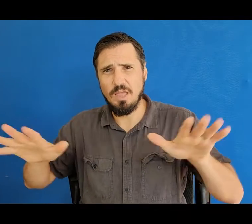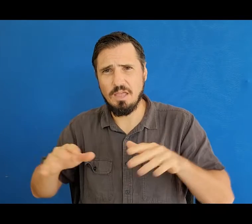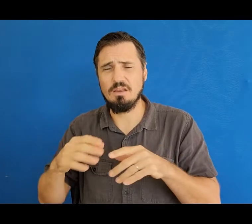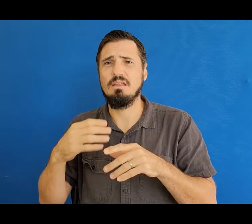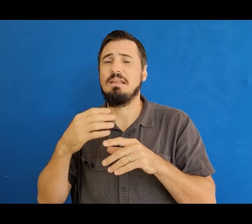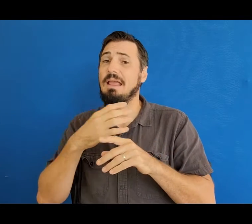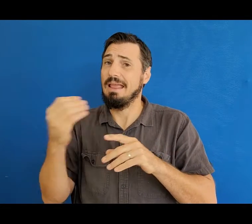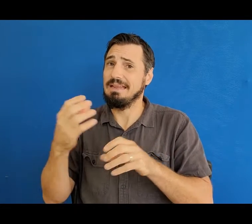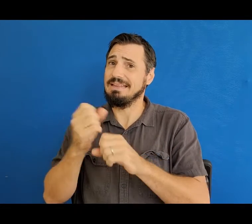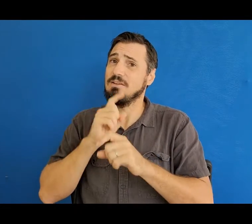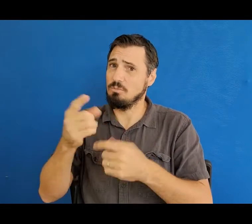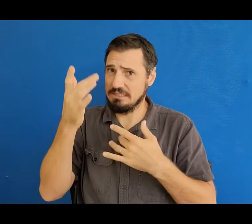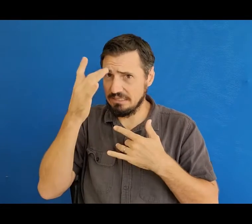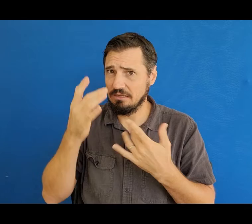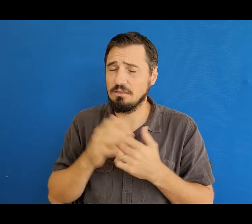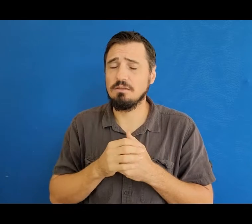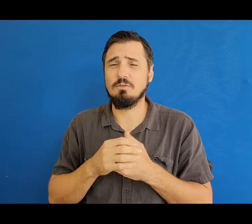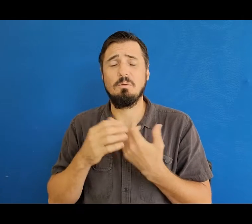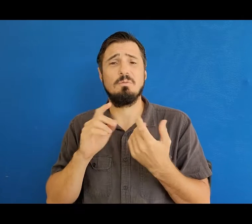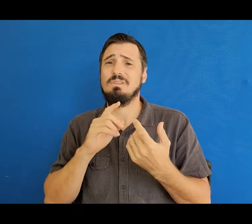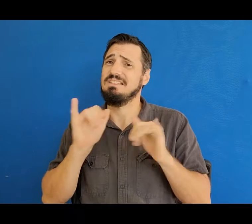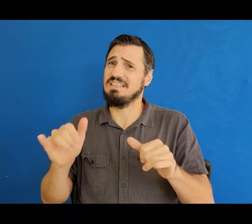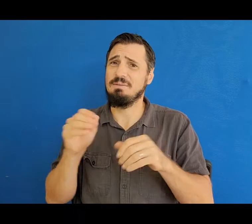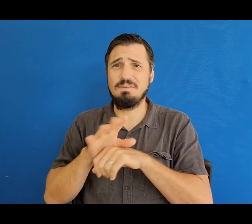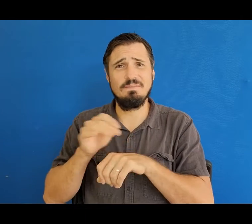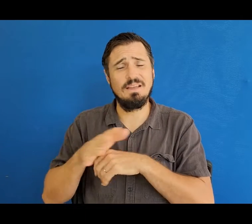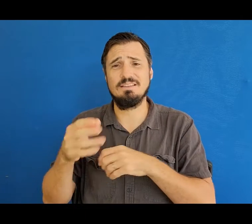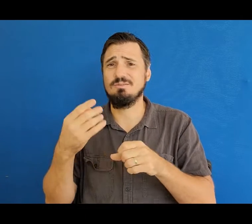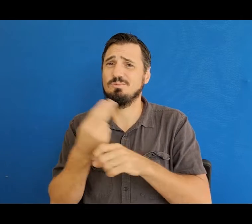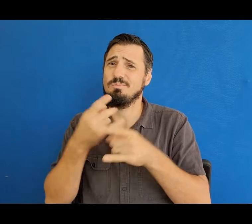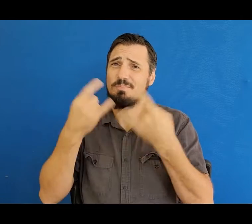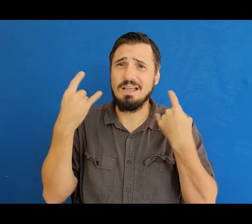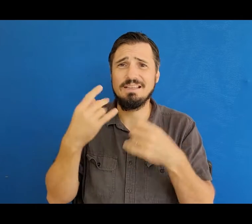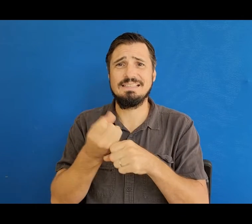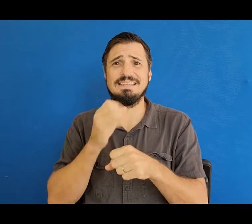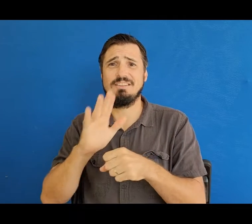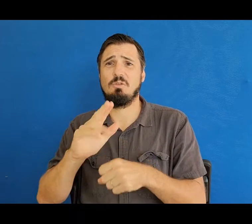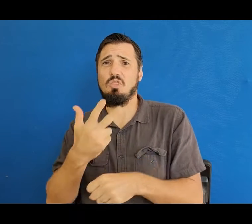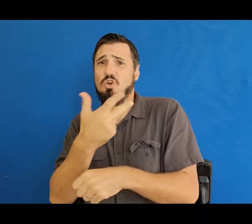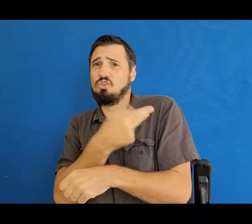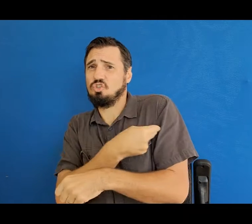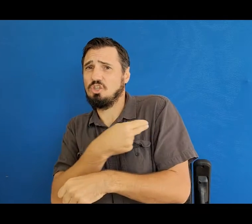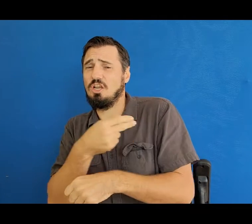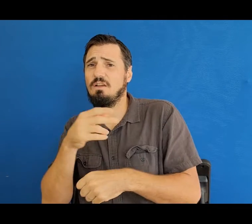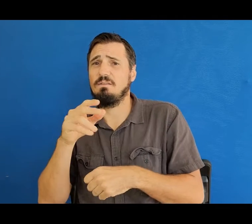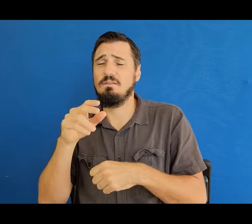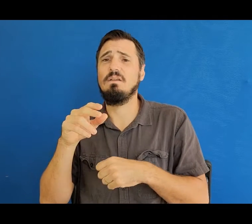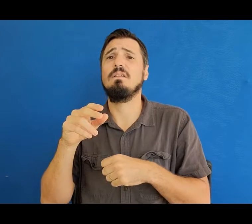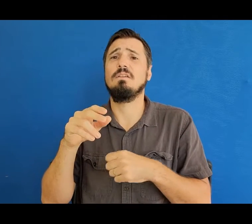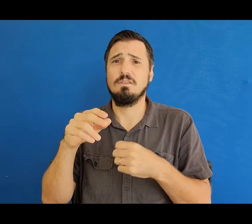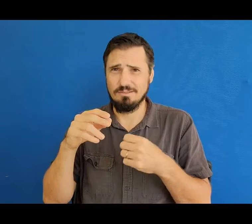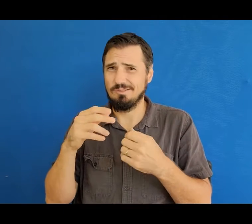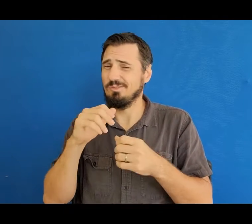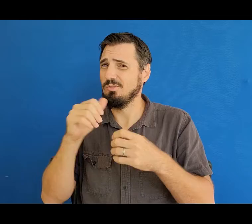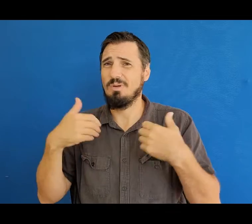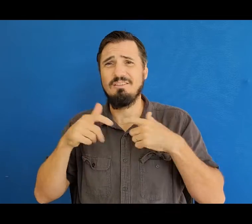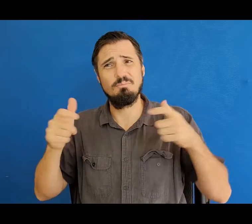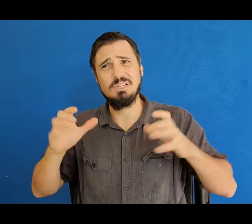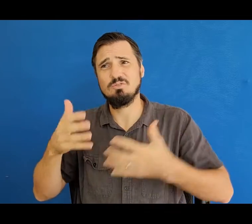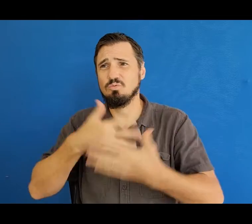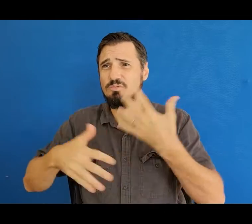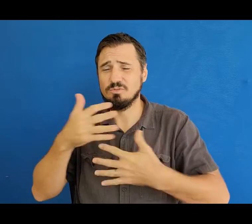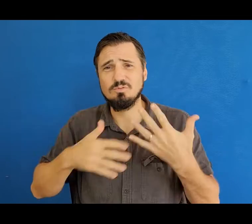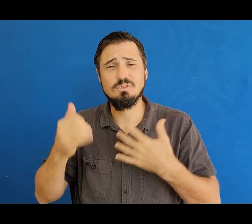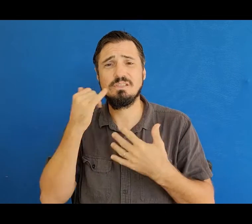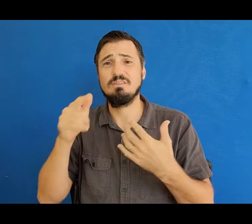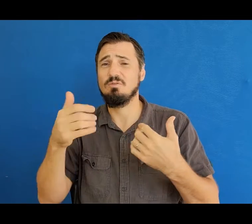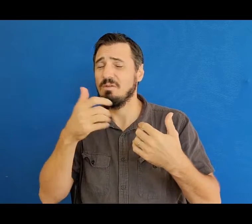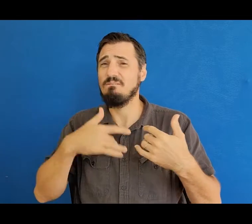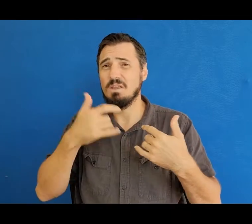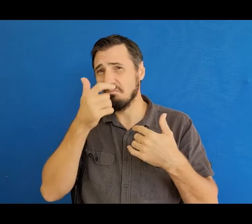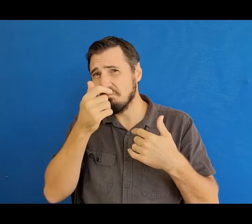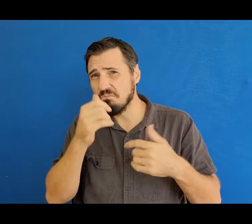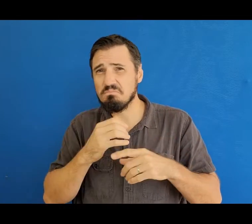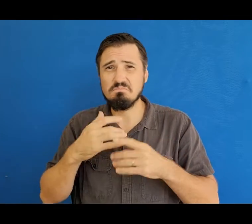All the same advice applies: get vaccinated, get your booster, wear face masks, and avoid large crowds. If you have symptoms, please get tested and avoid other people.